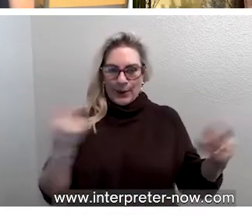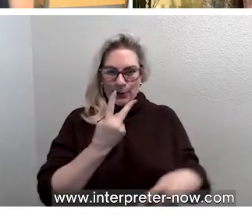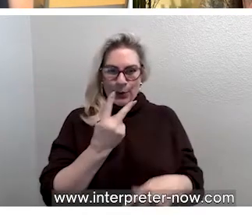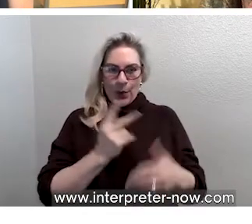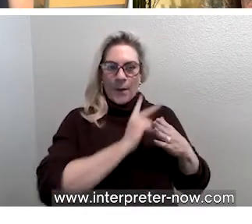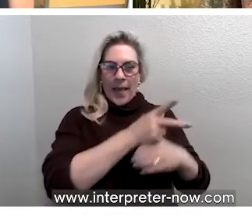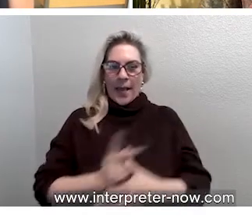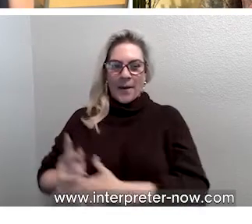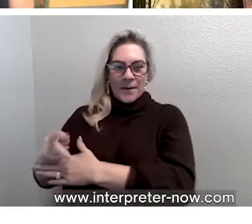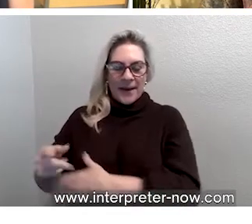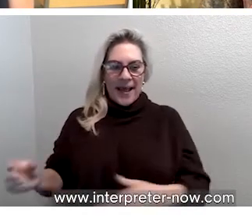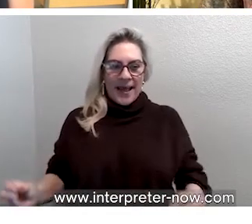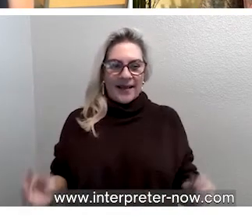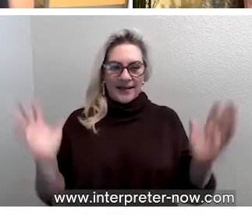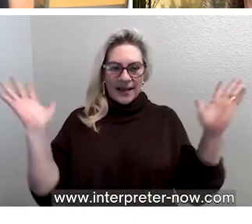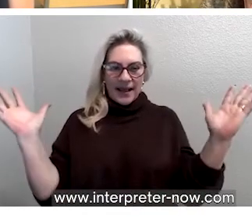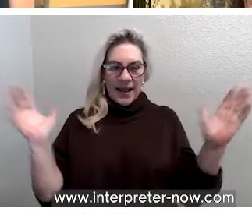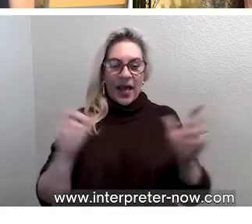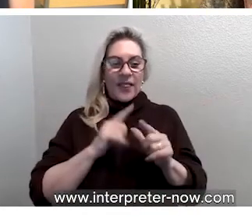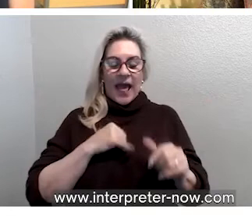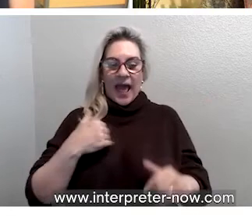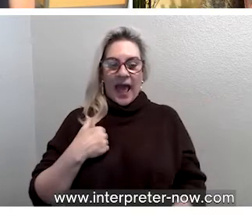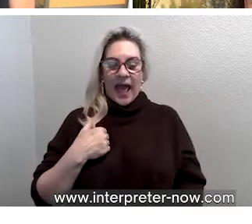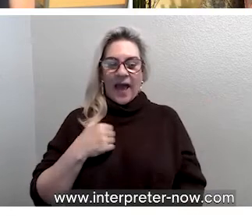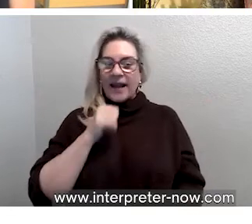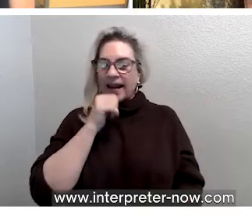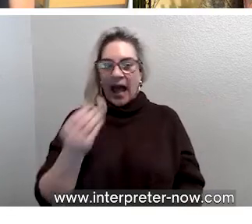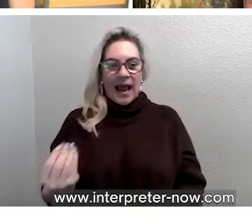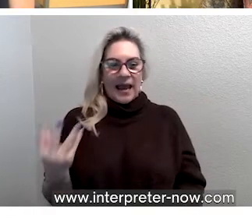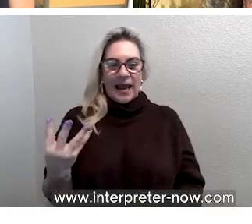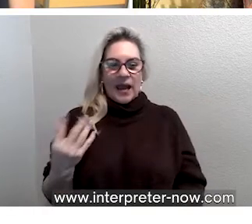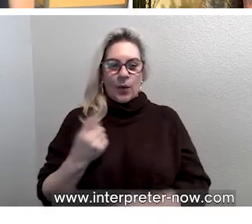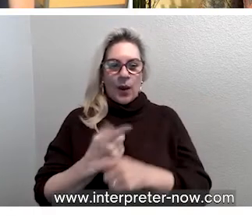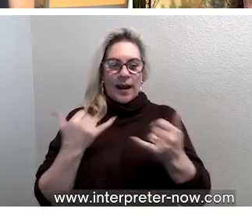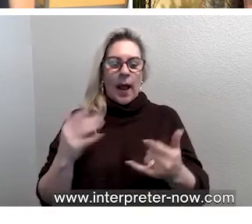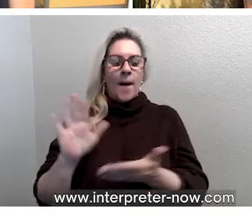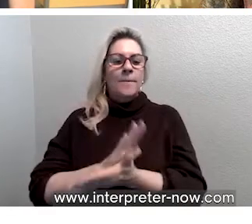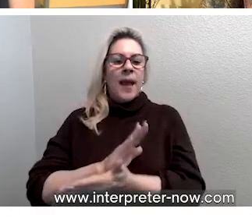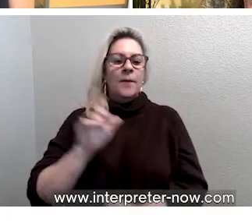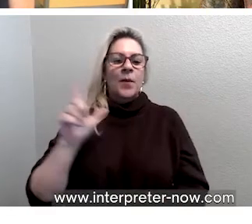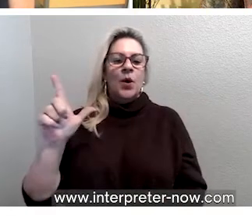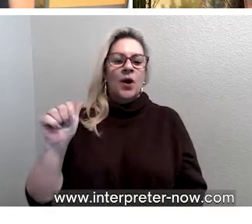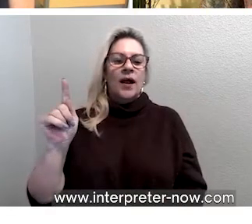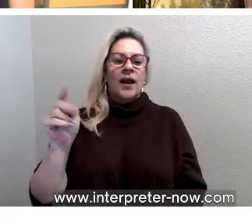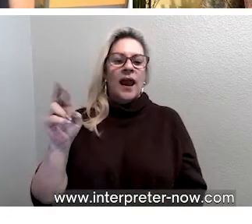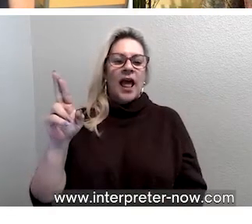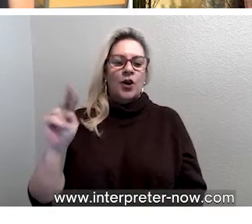And then, I have an unlit paper lantern that has Koranic Arabic.